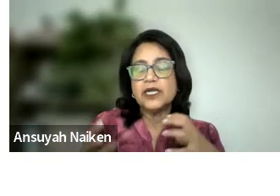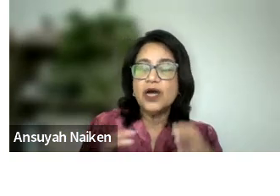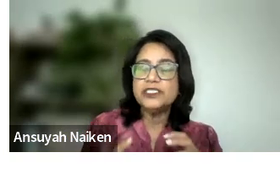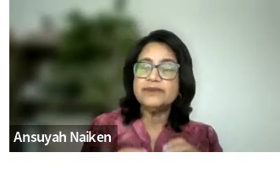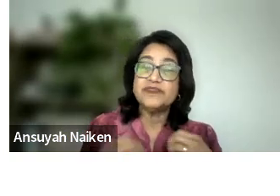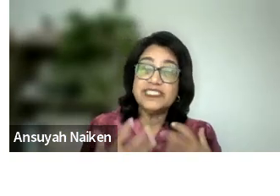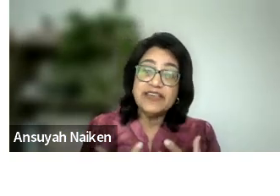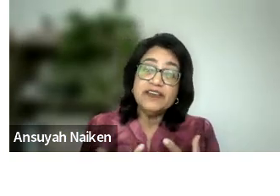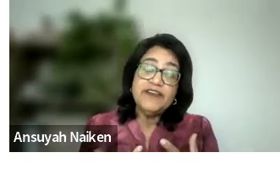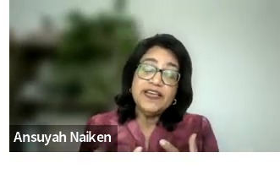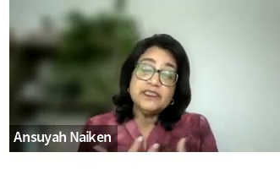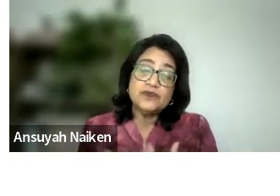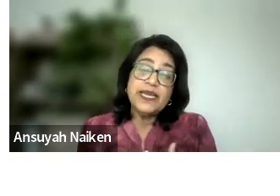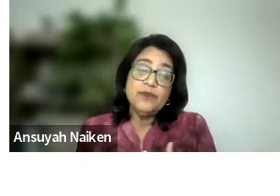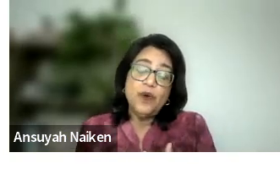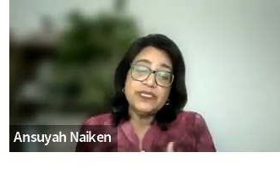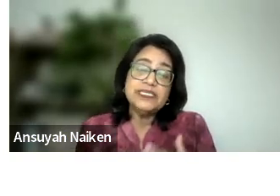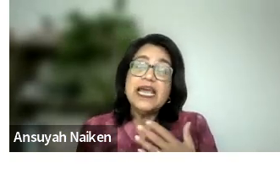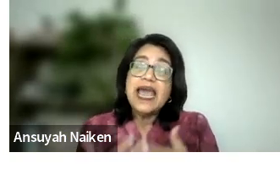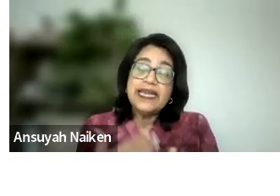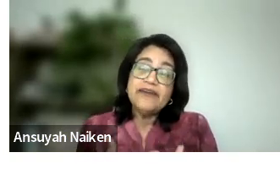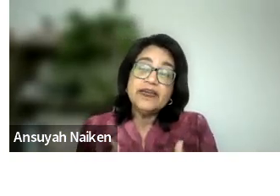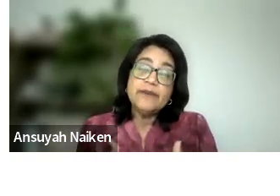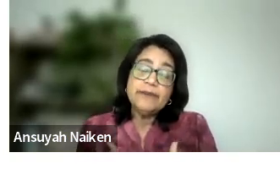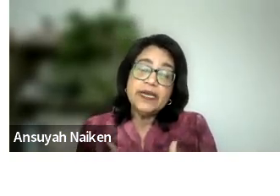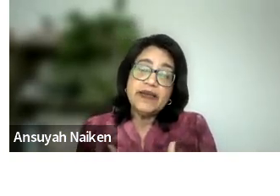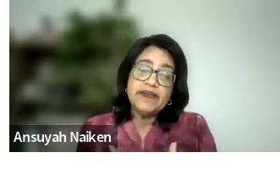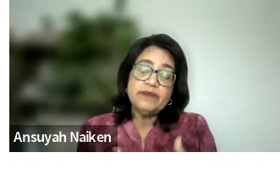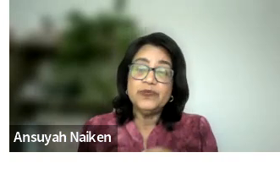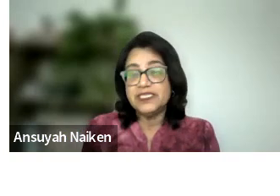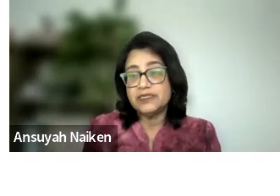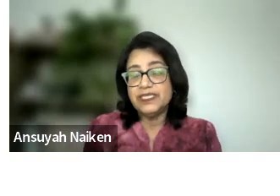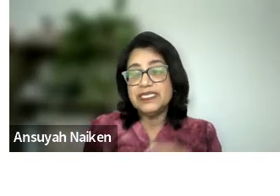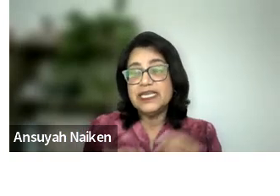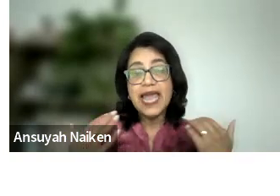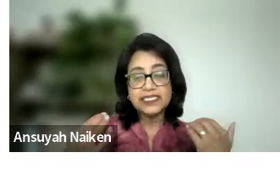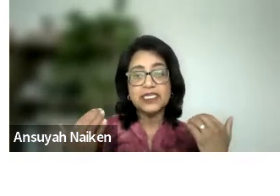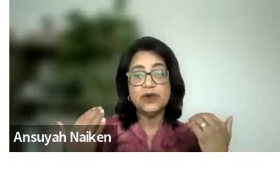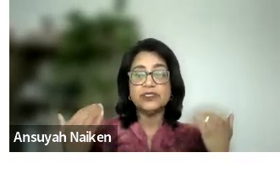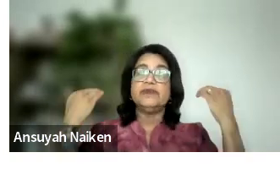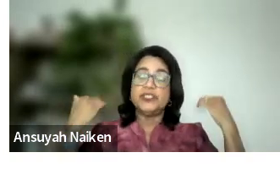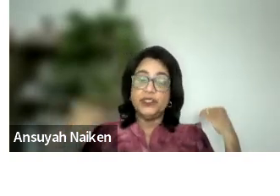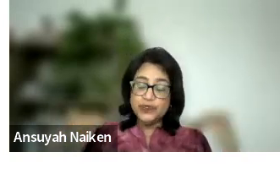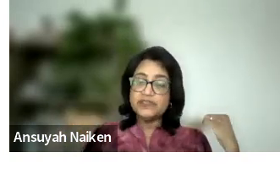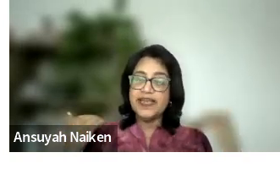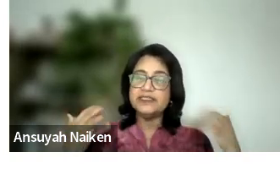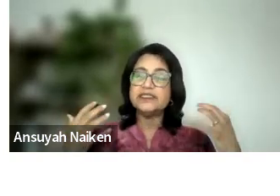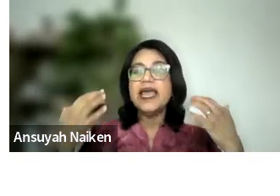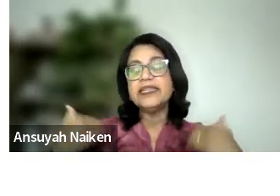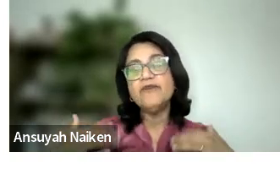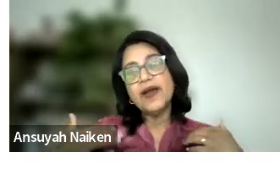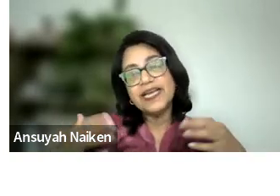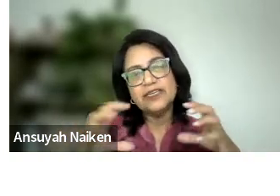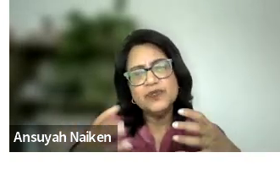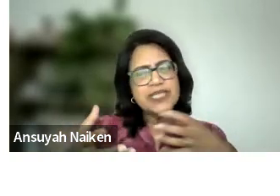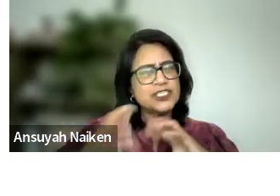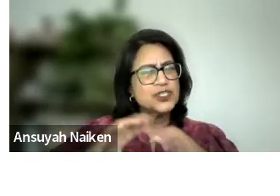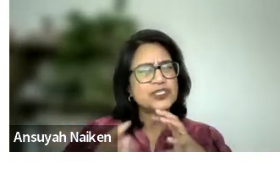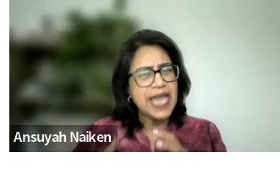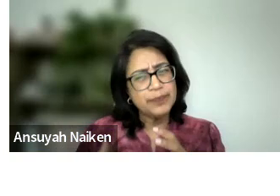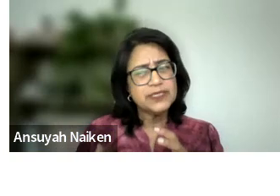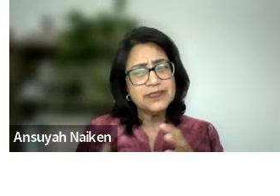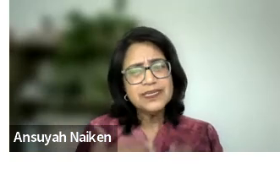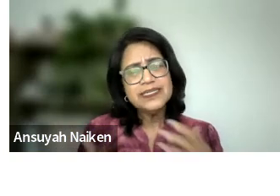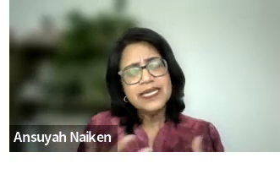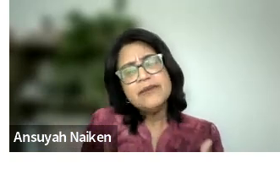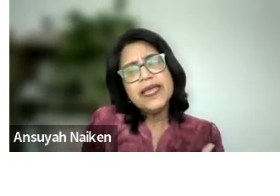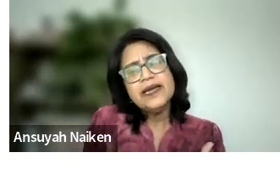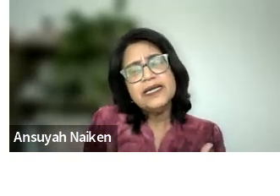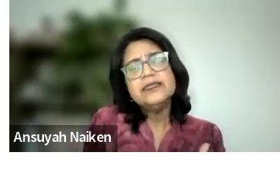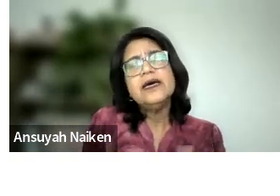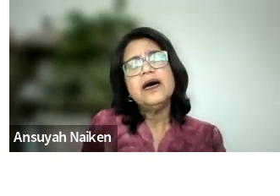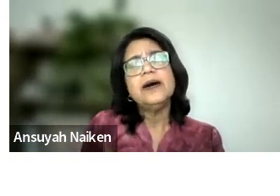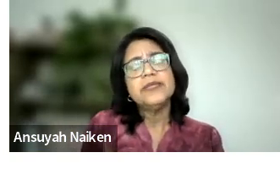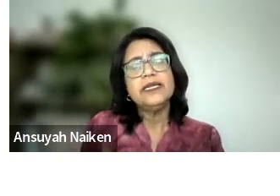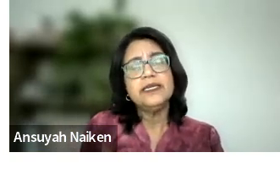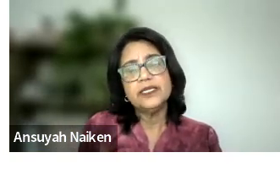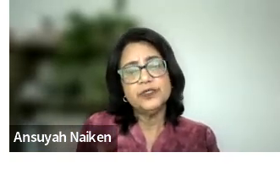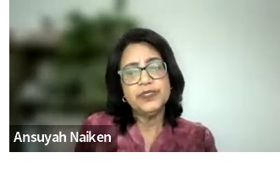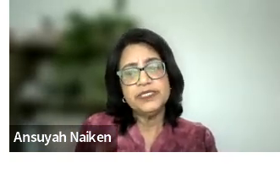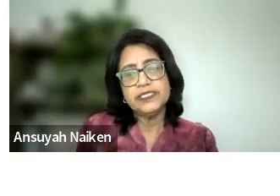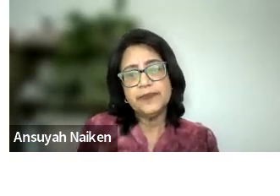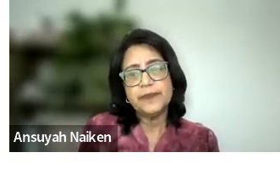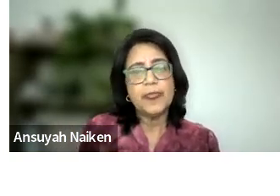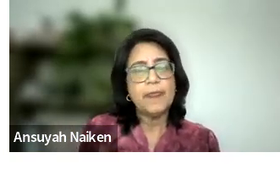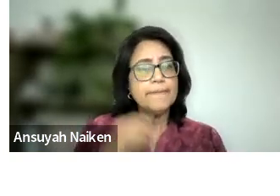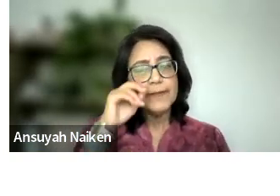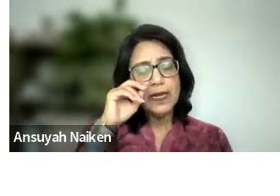Now, if I do have a member in my family, be it my child else, in the community, I end up losing face with my community because I have a child with disabilities. or anyone